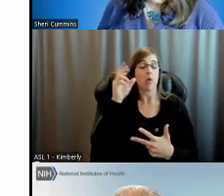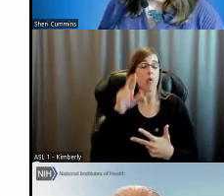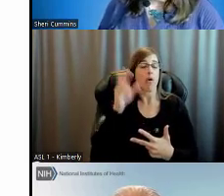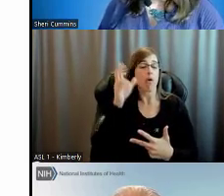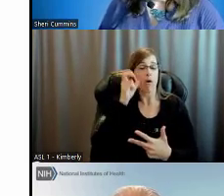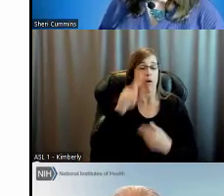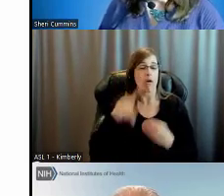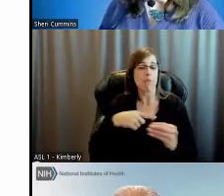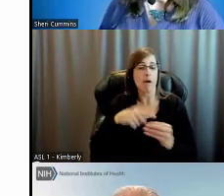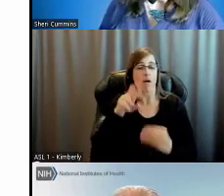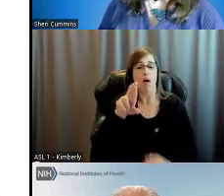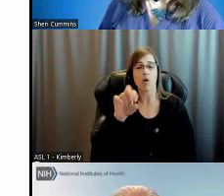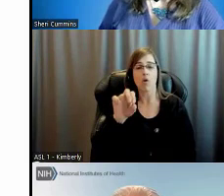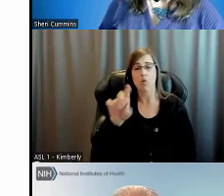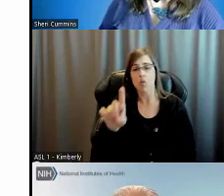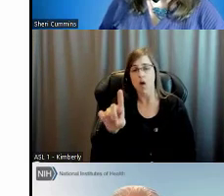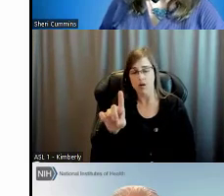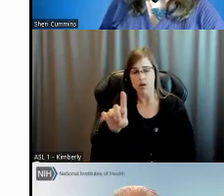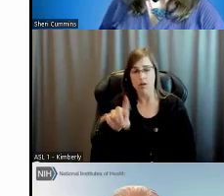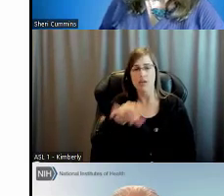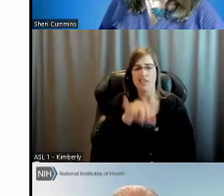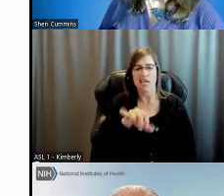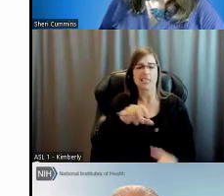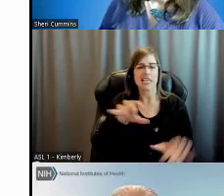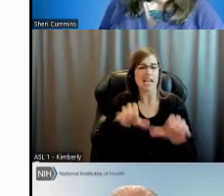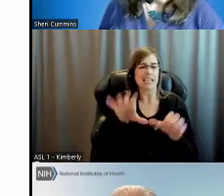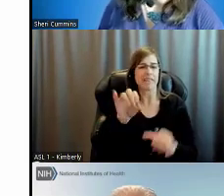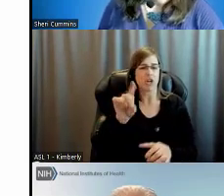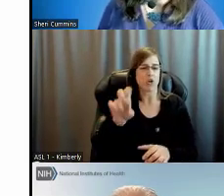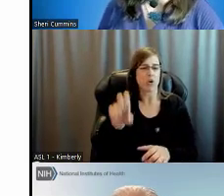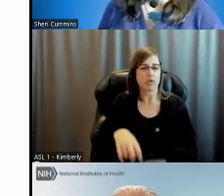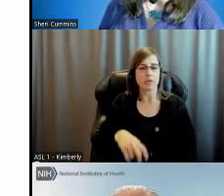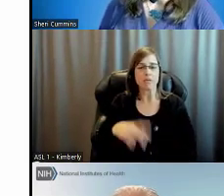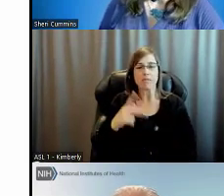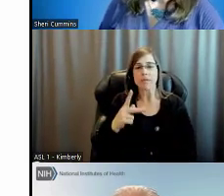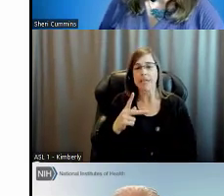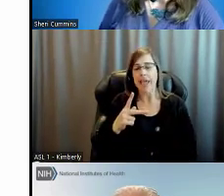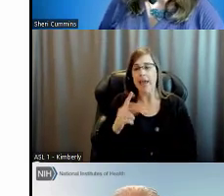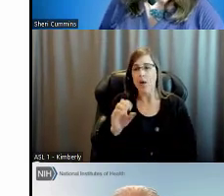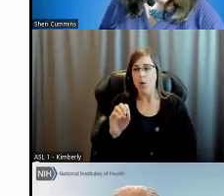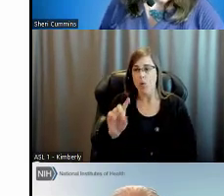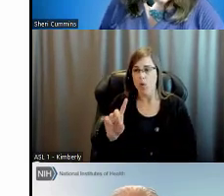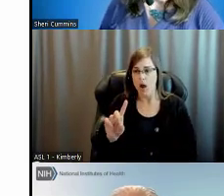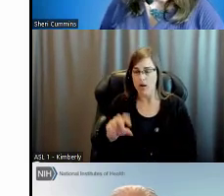That's an activity code within our Research Grants. K01 is an activity code within Career Development.